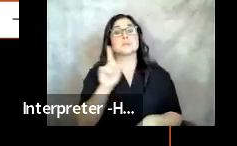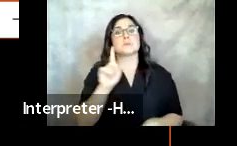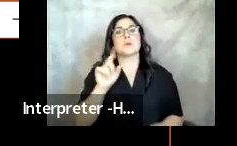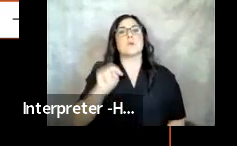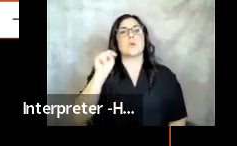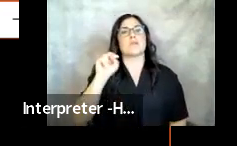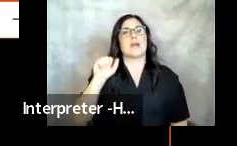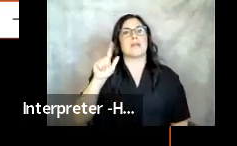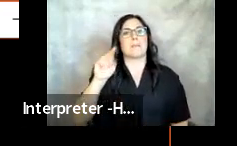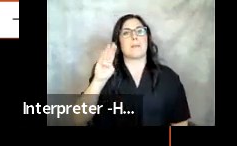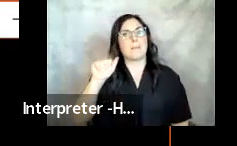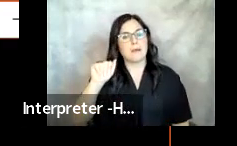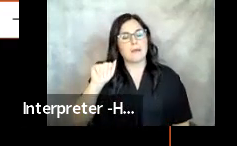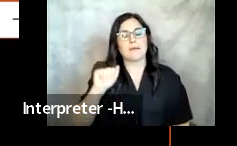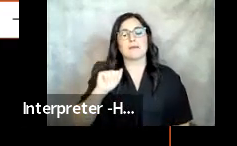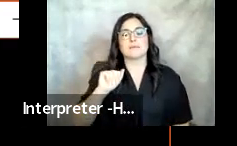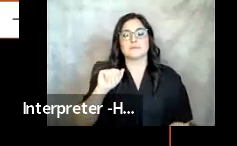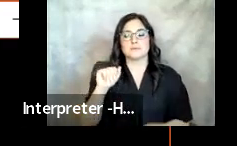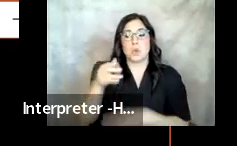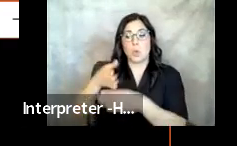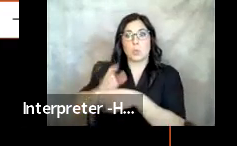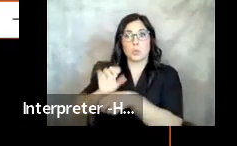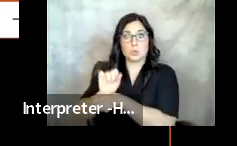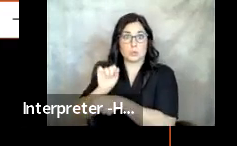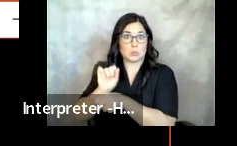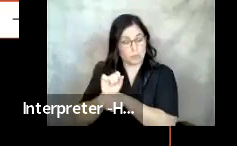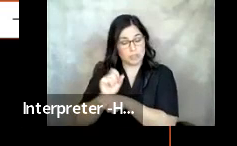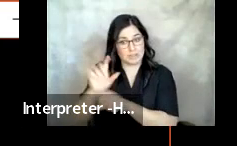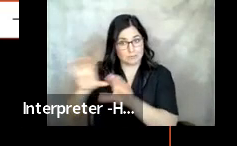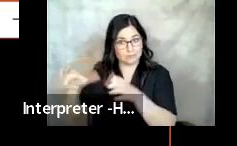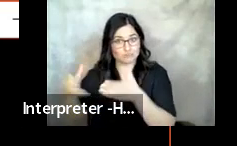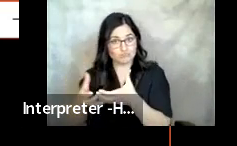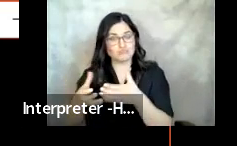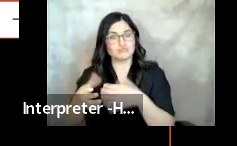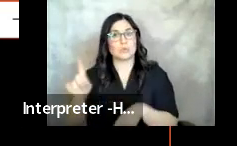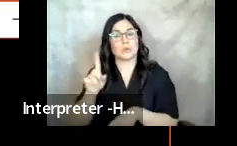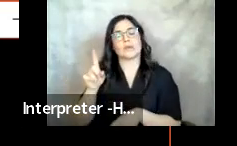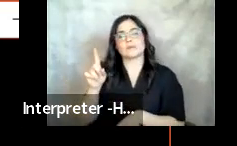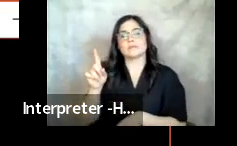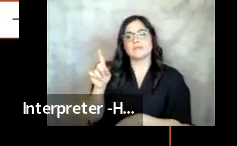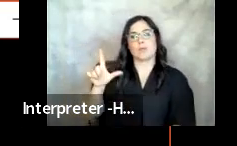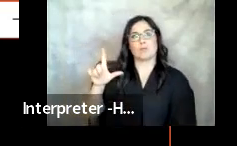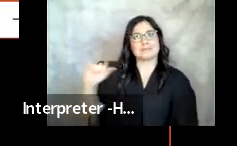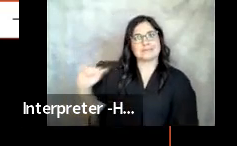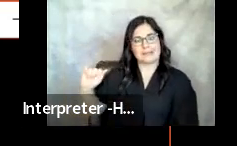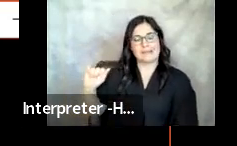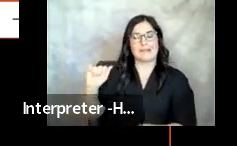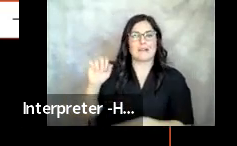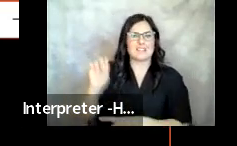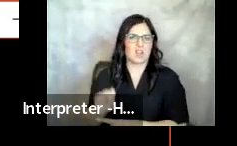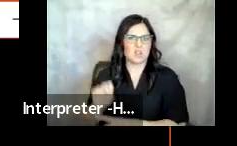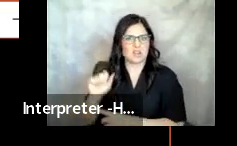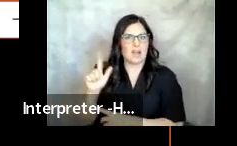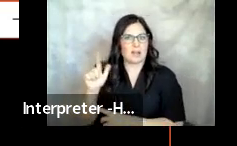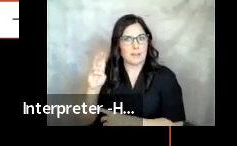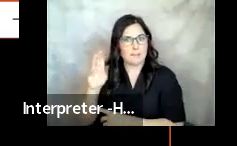The woodworking. Labor force of. The. Piney woods of Louisiana. And southern Alabama, and so on.